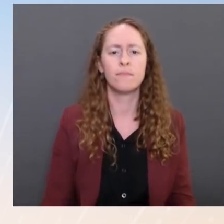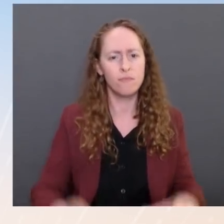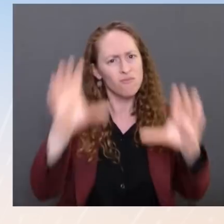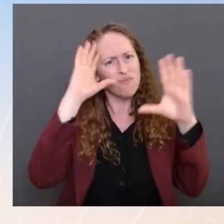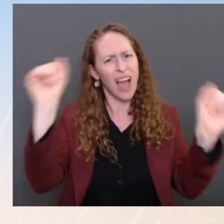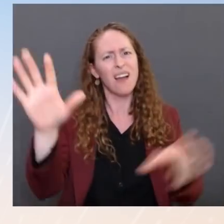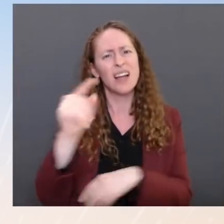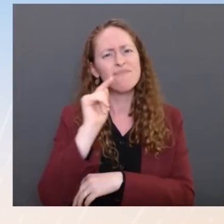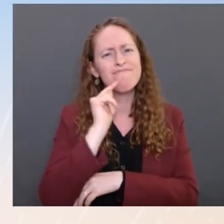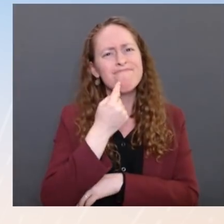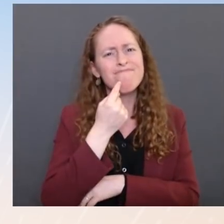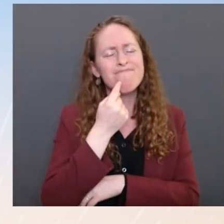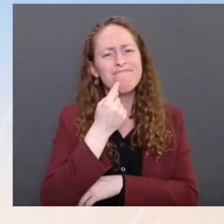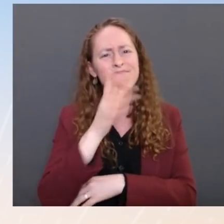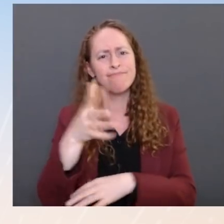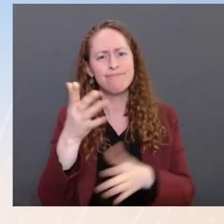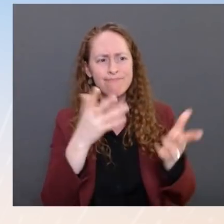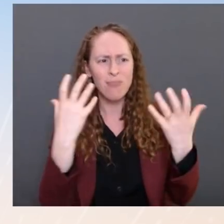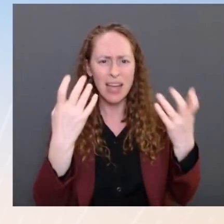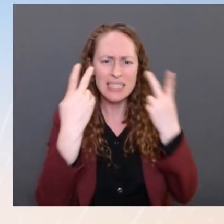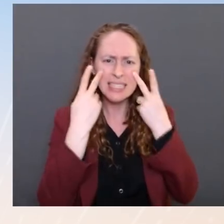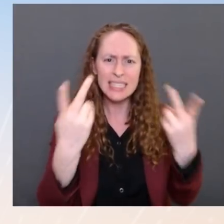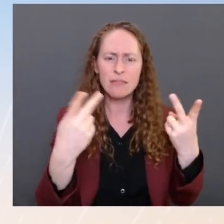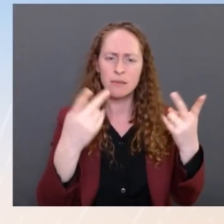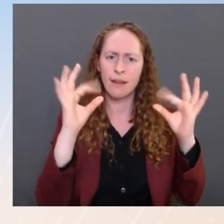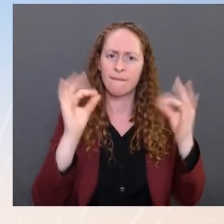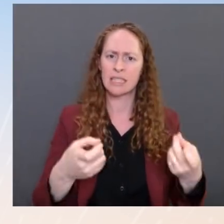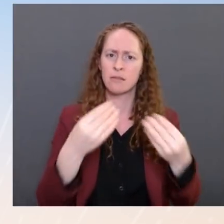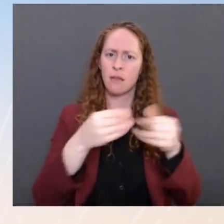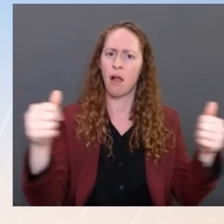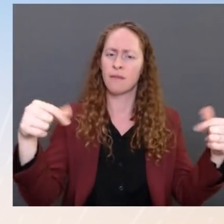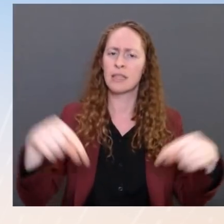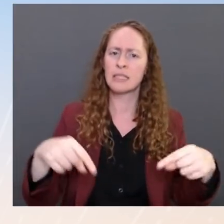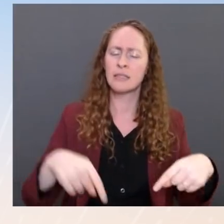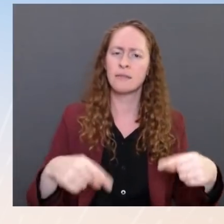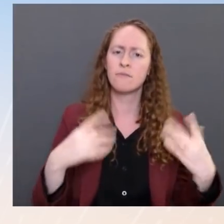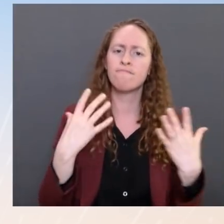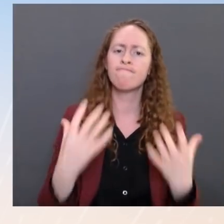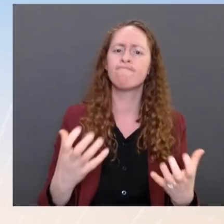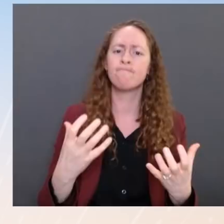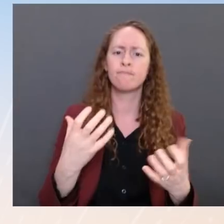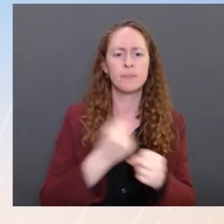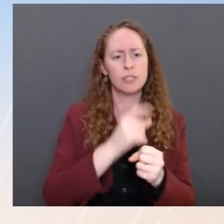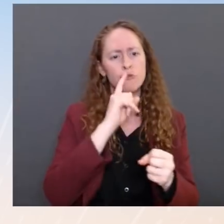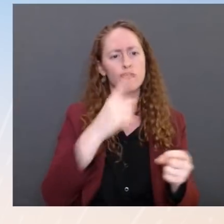and take steps to increase supply on the marketplace. The Press: Secondly, AAA is saying,